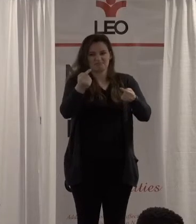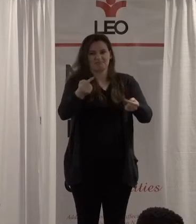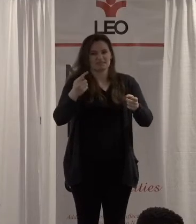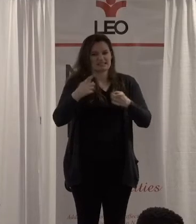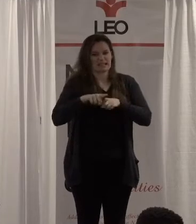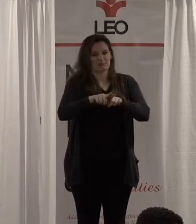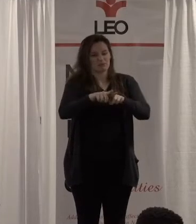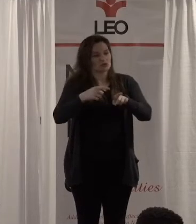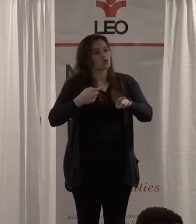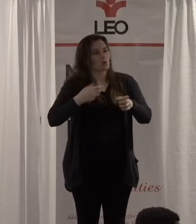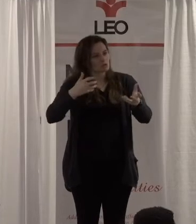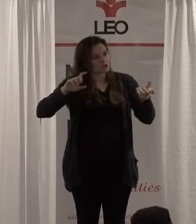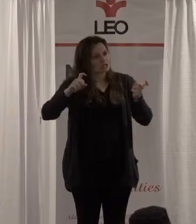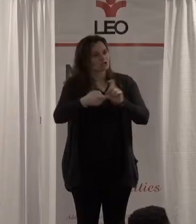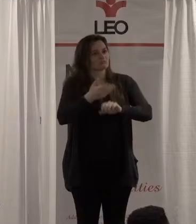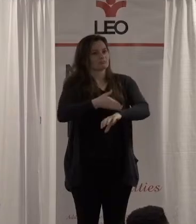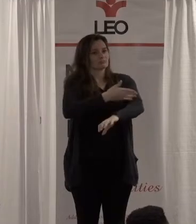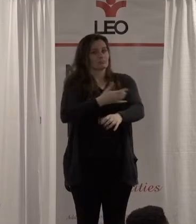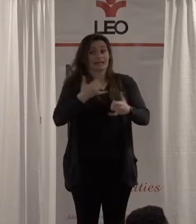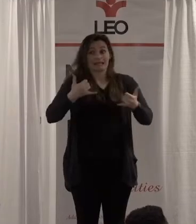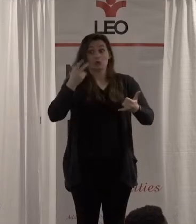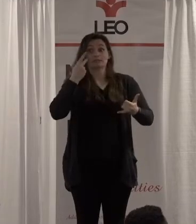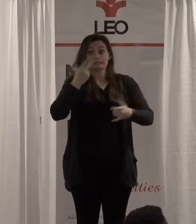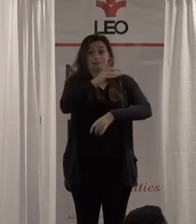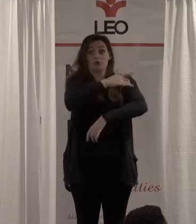OF FUNDAMENTAL TRANSFORMATION THAT WILL IMPACT